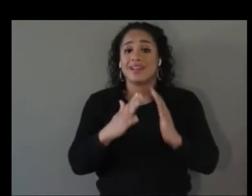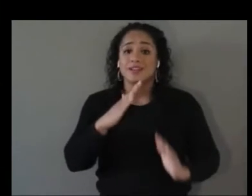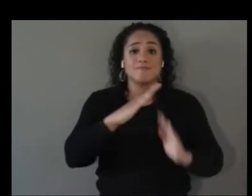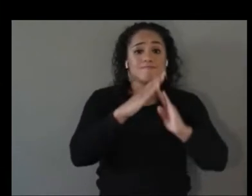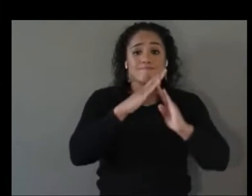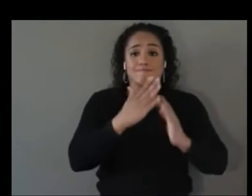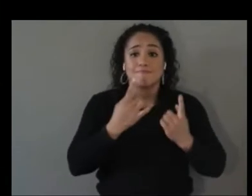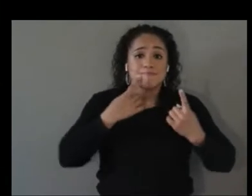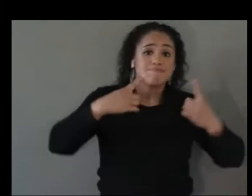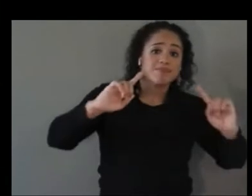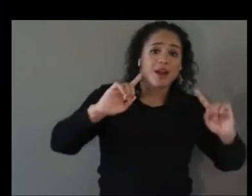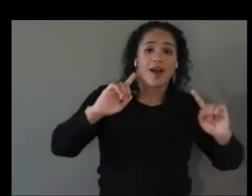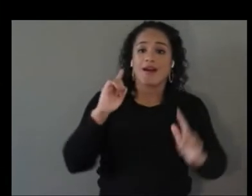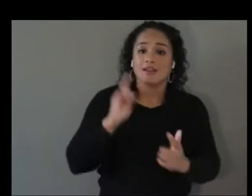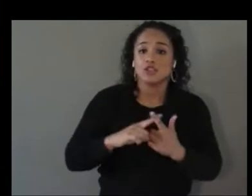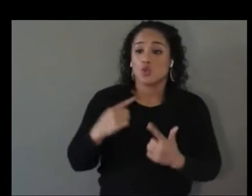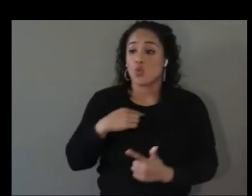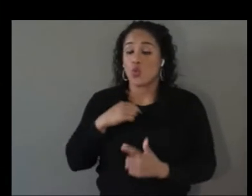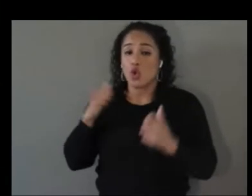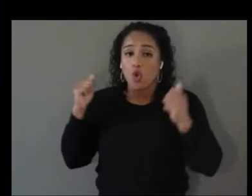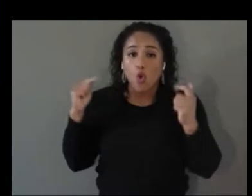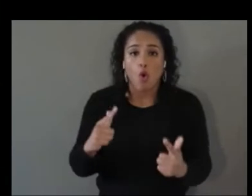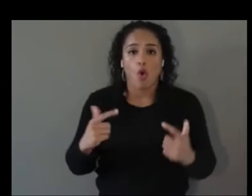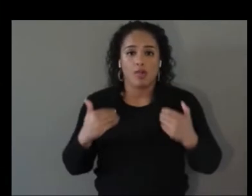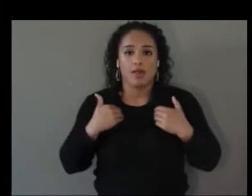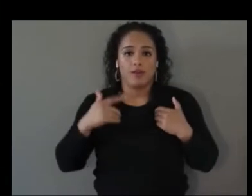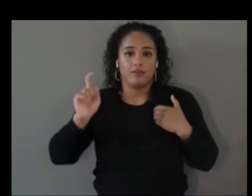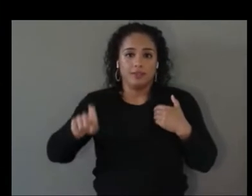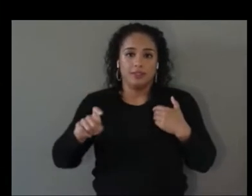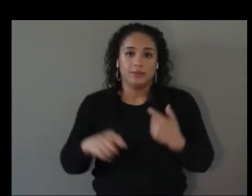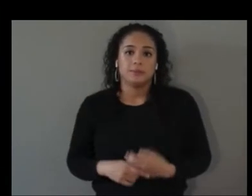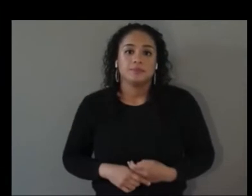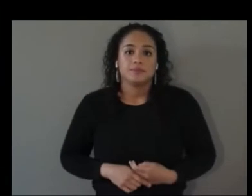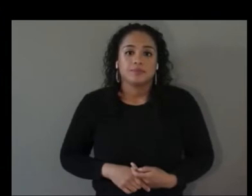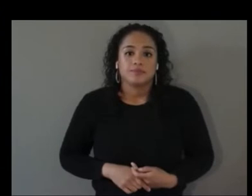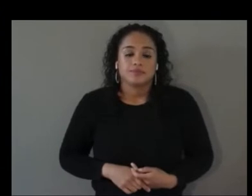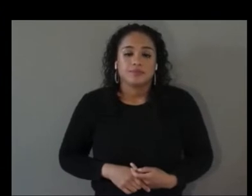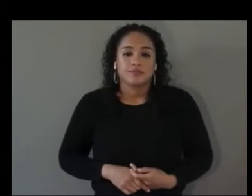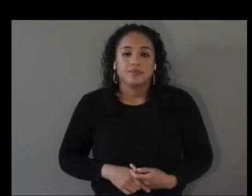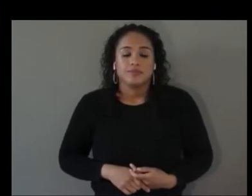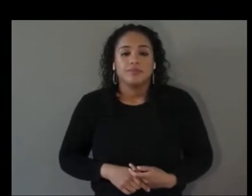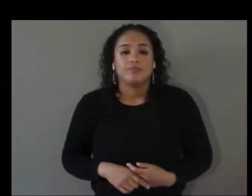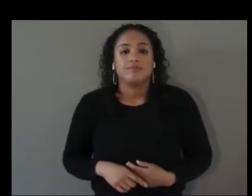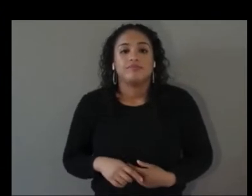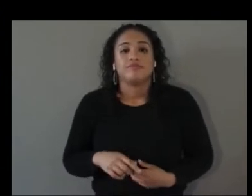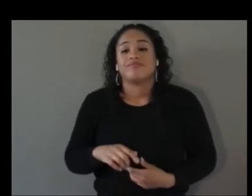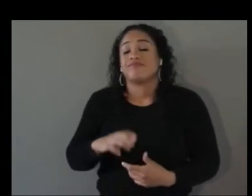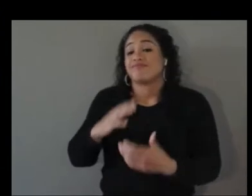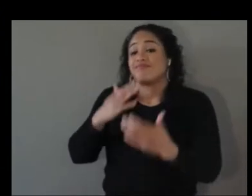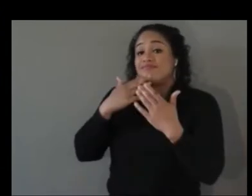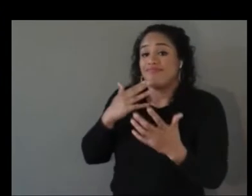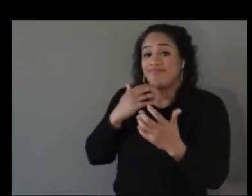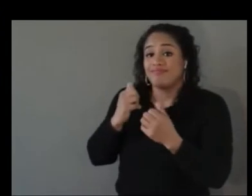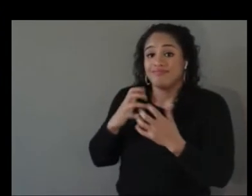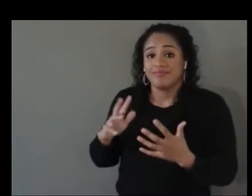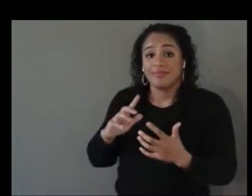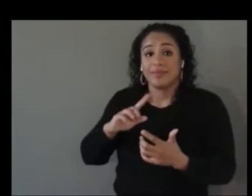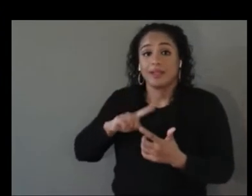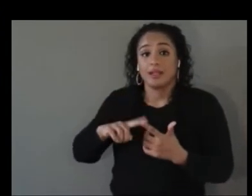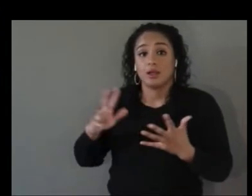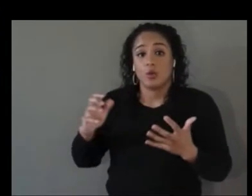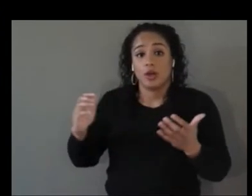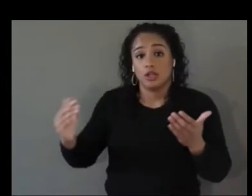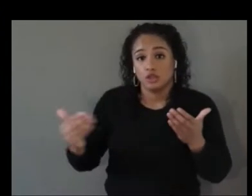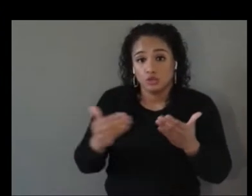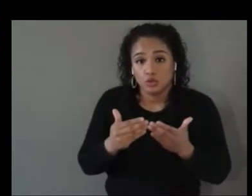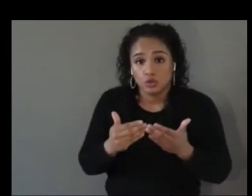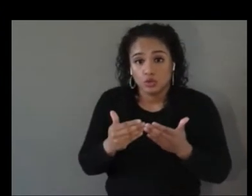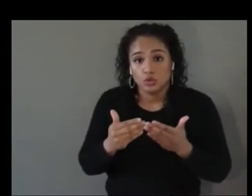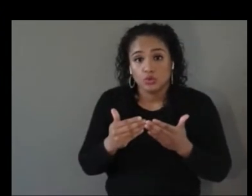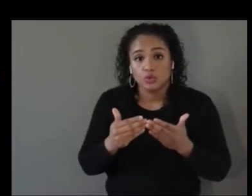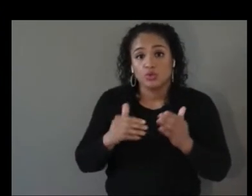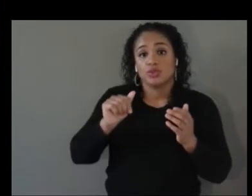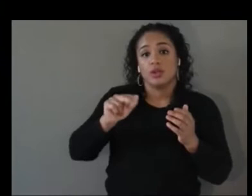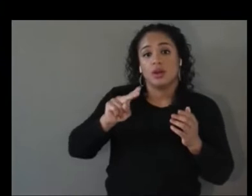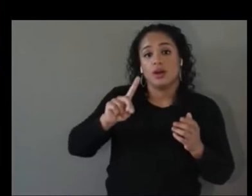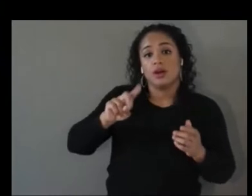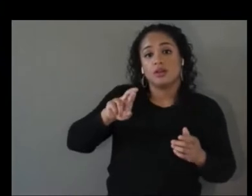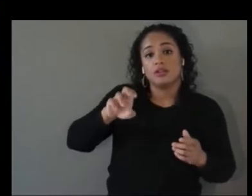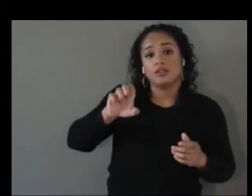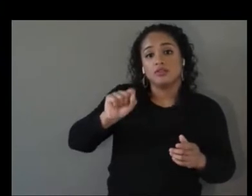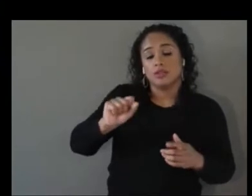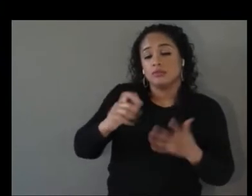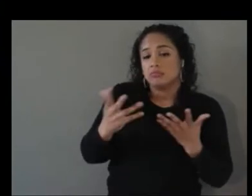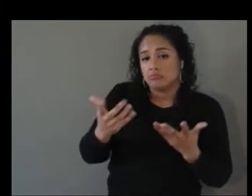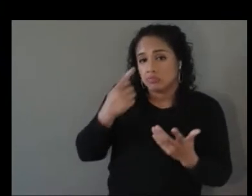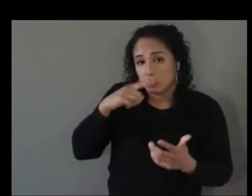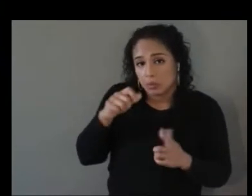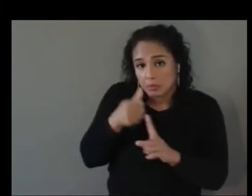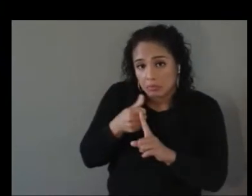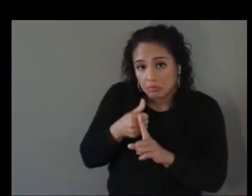Thanks very much. Next I would like to introduce Andreas Forsland of Cognixion. Andreas, can you tell us about yourself and your work?